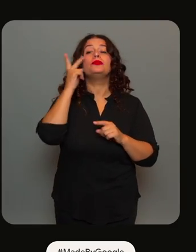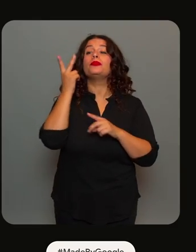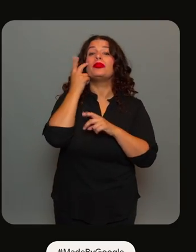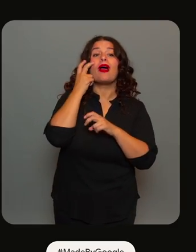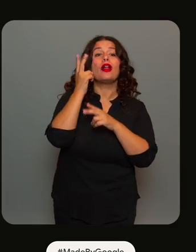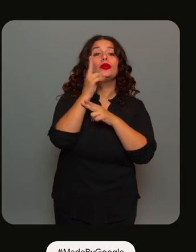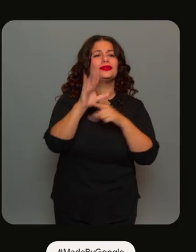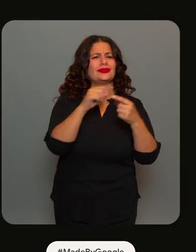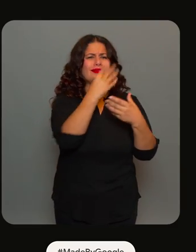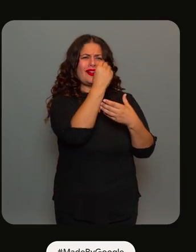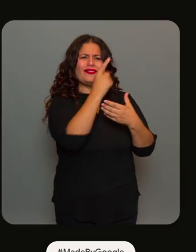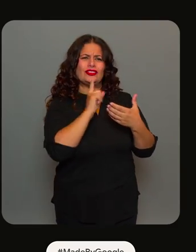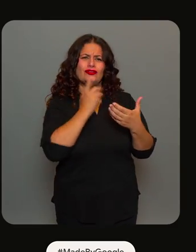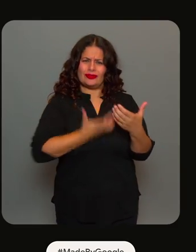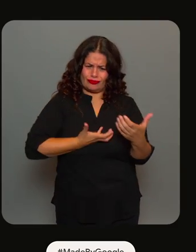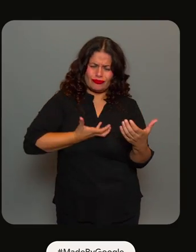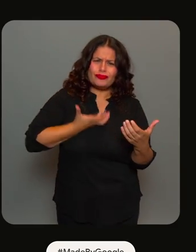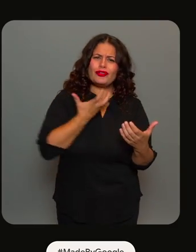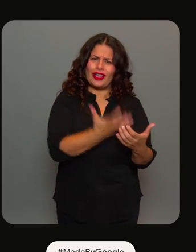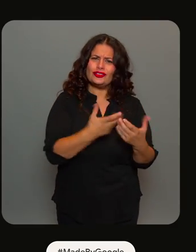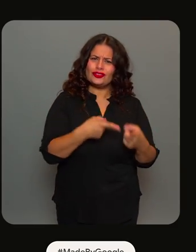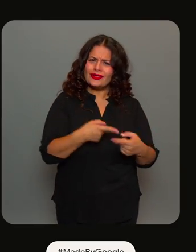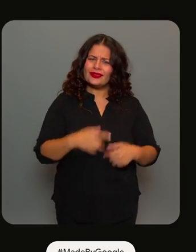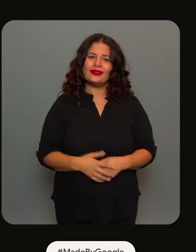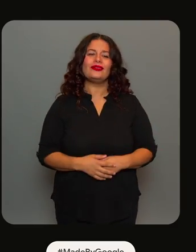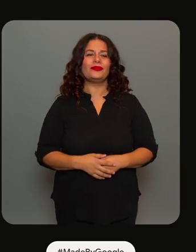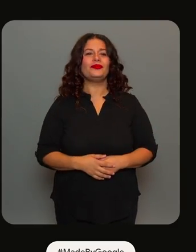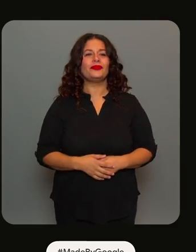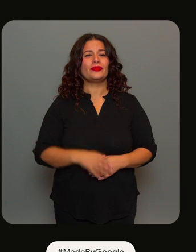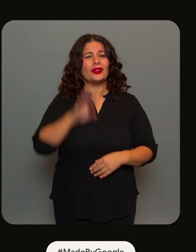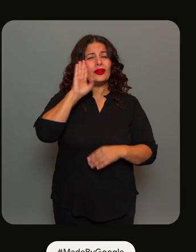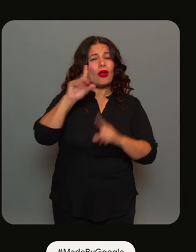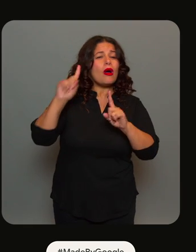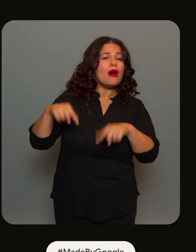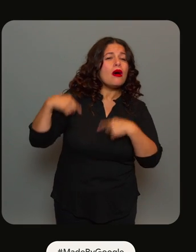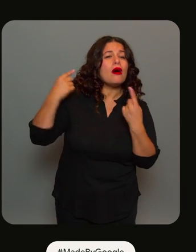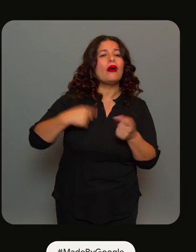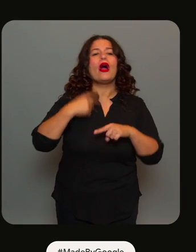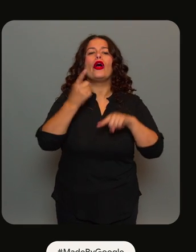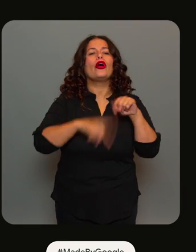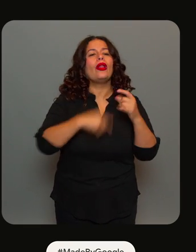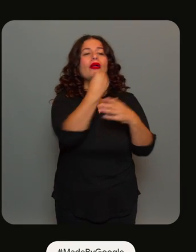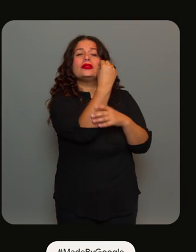For so long I couldn't take selfies because I could never frame it correctly.